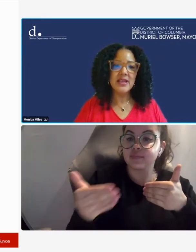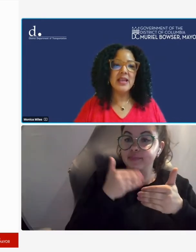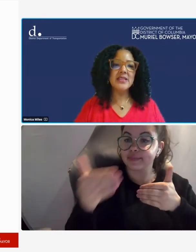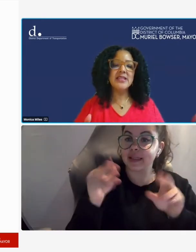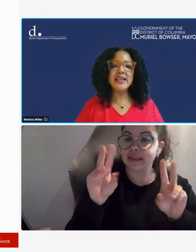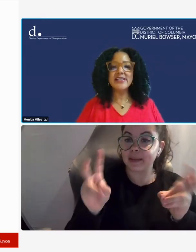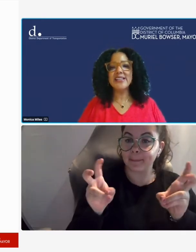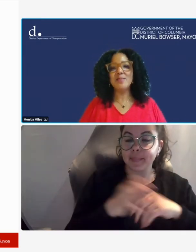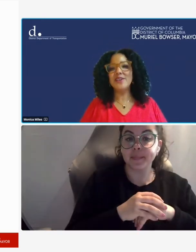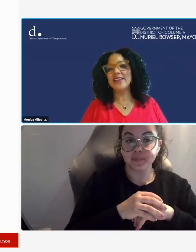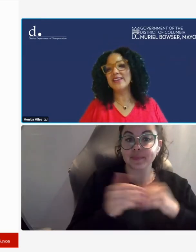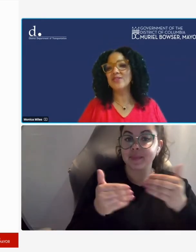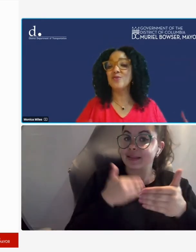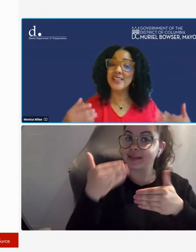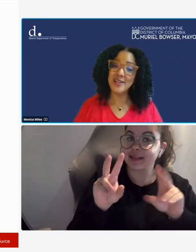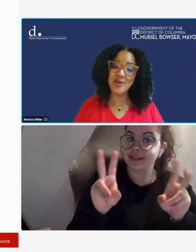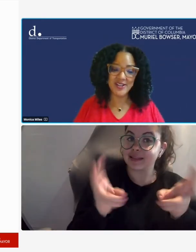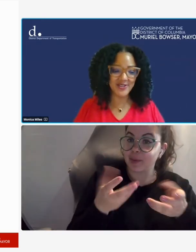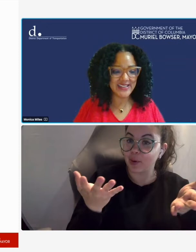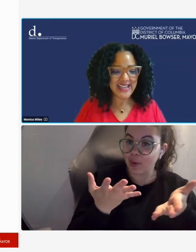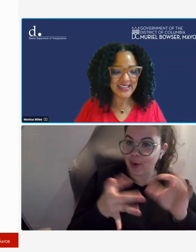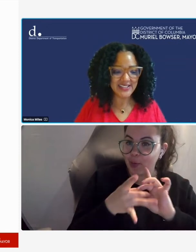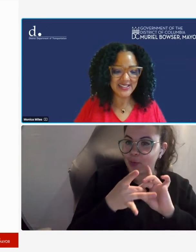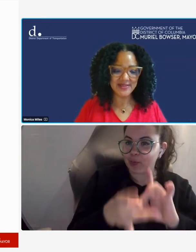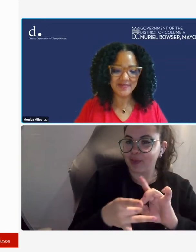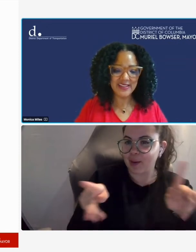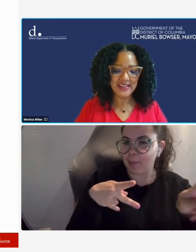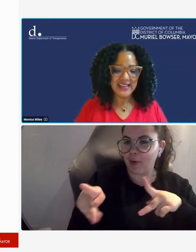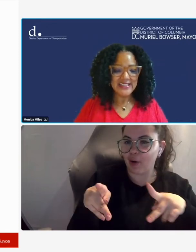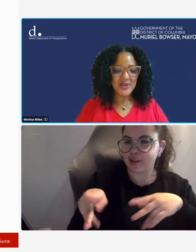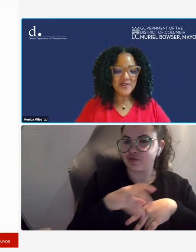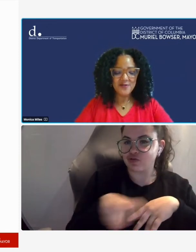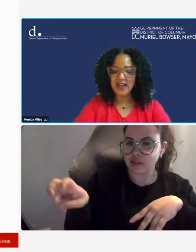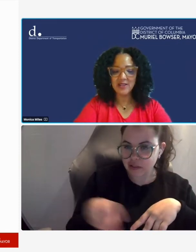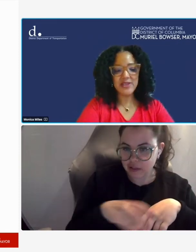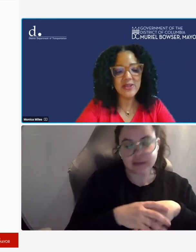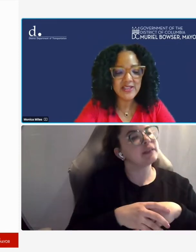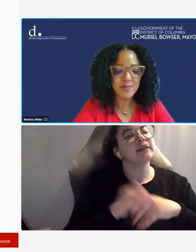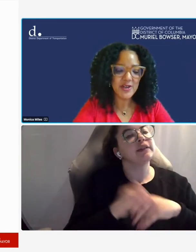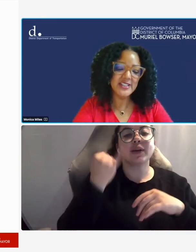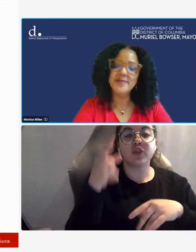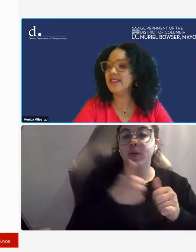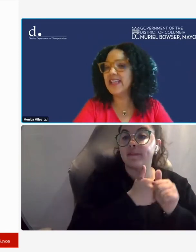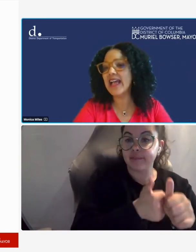the next topic is related party transactions so if you're following along in the participants guide